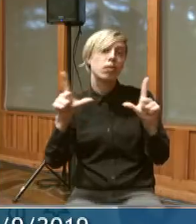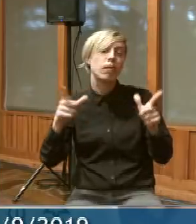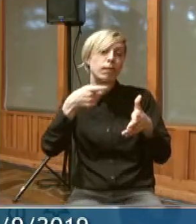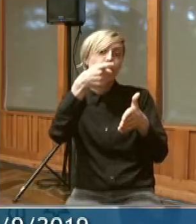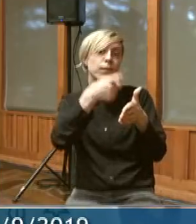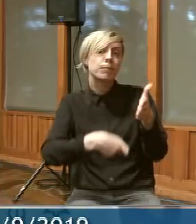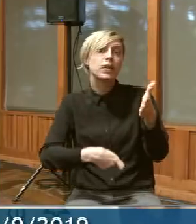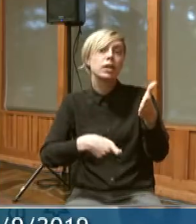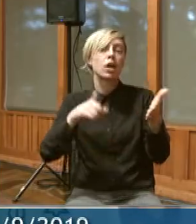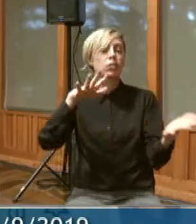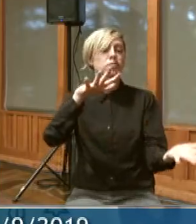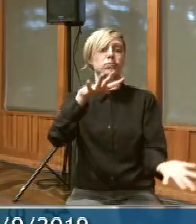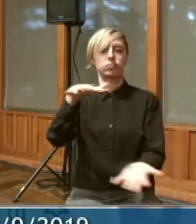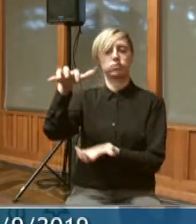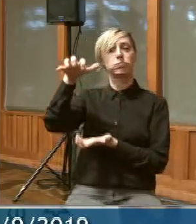THE PORTLAND FILM OFFICE GENERATES REVENUE FROM PERMITS